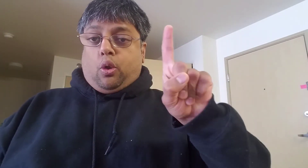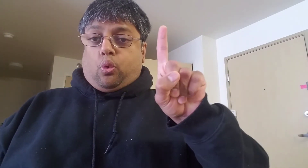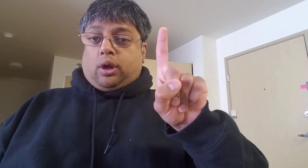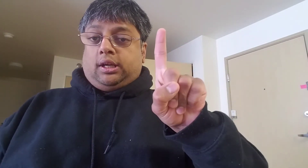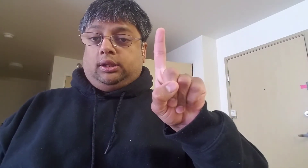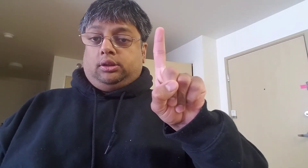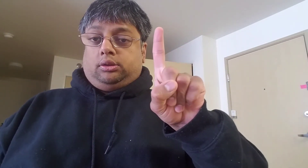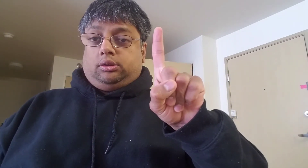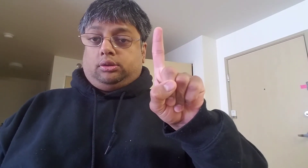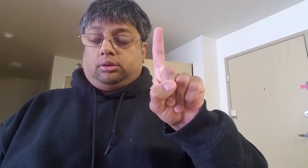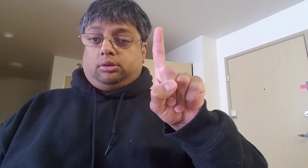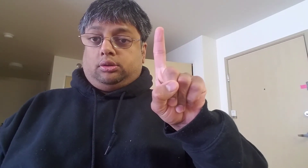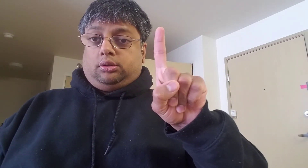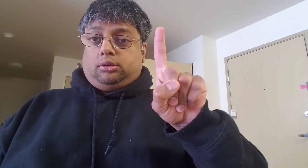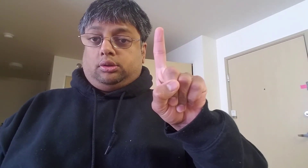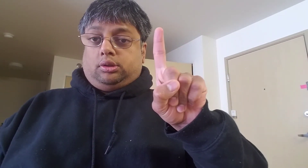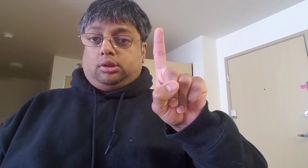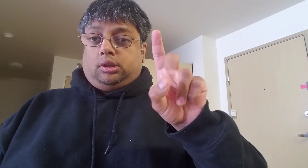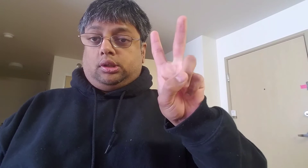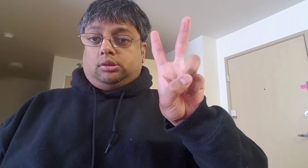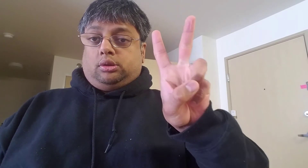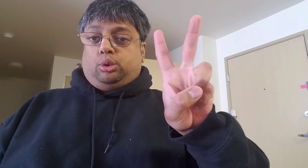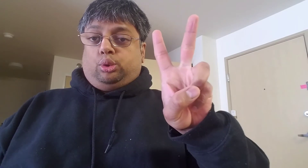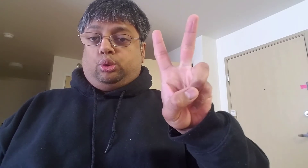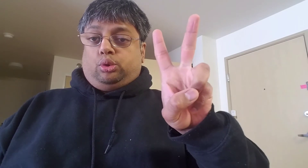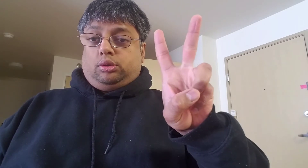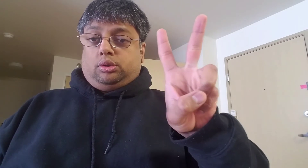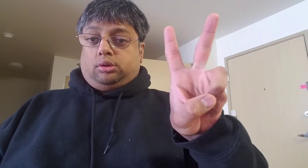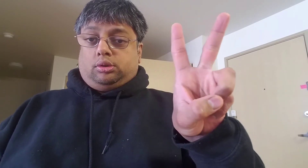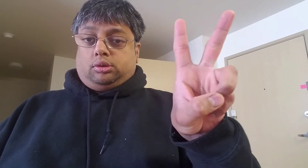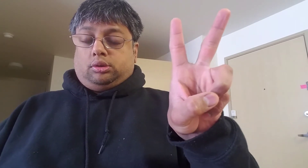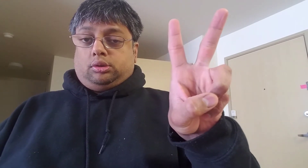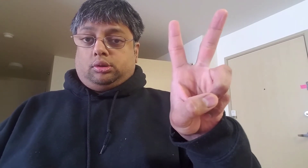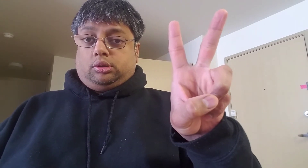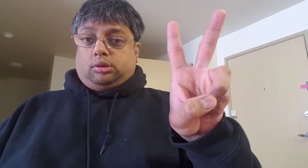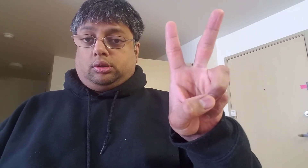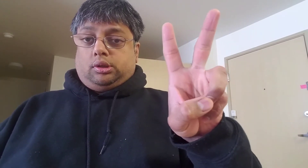"One".... "Two"...